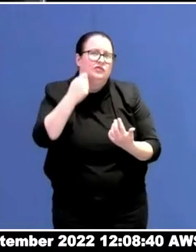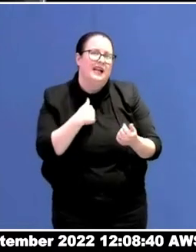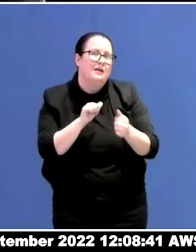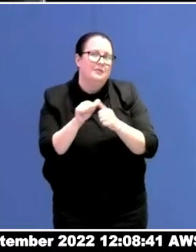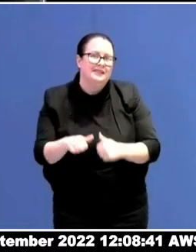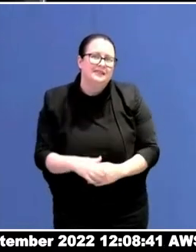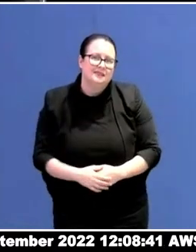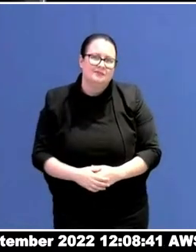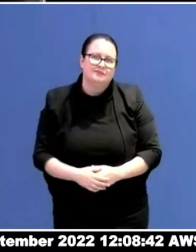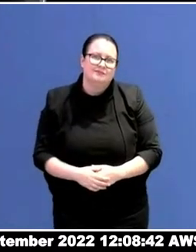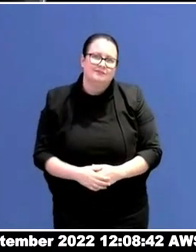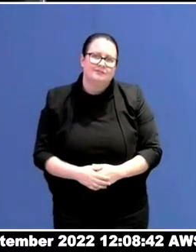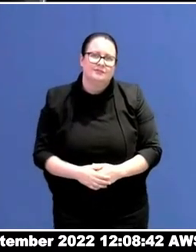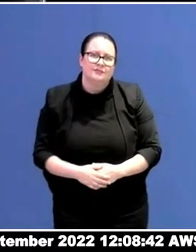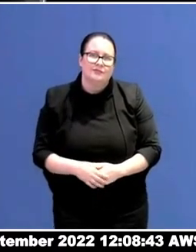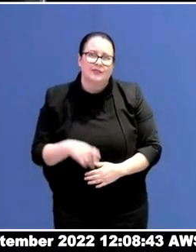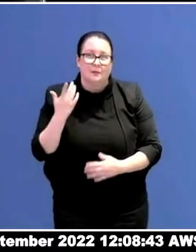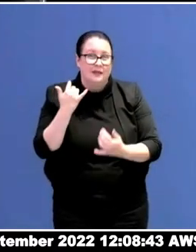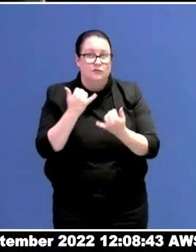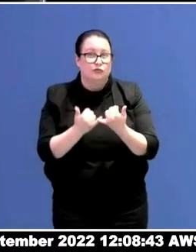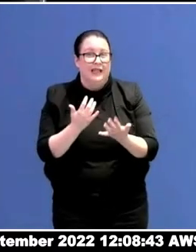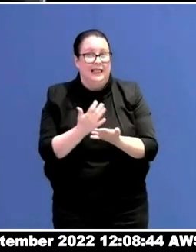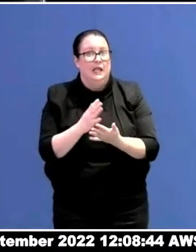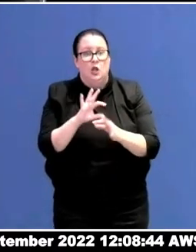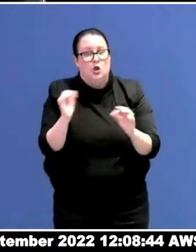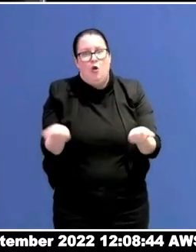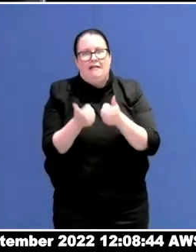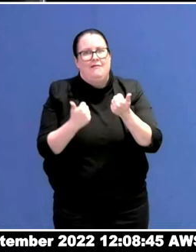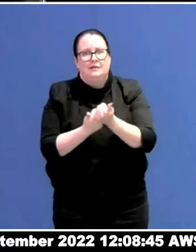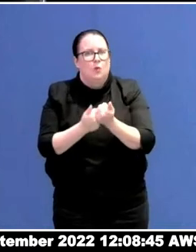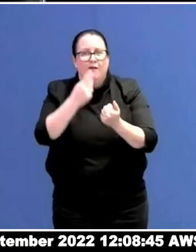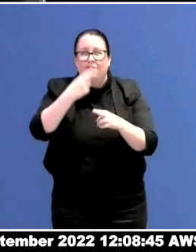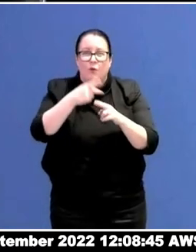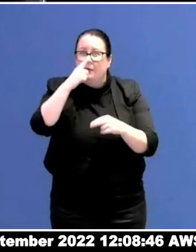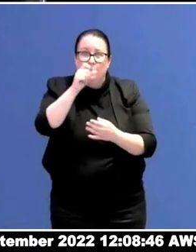That is one of the fails in terms of disabilities and the number of people going in there and providing the service -